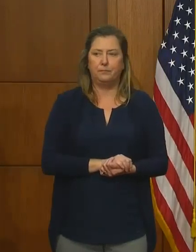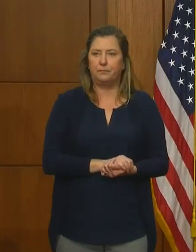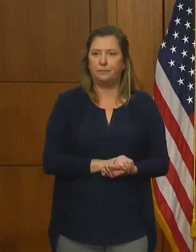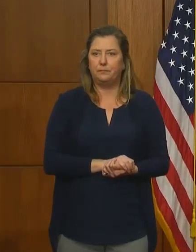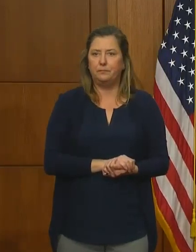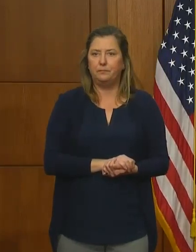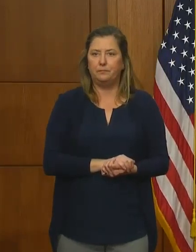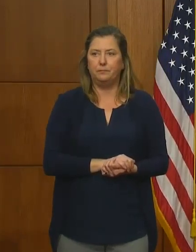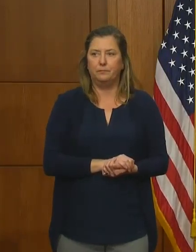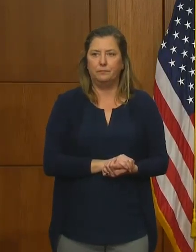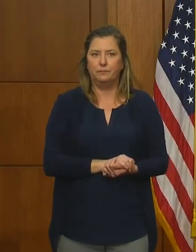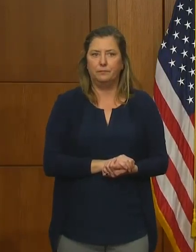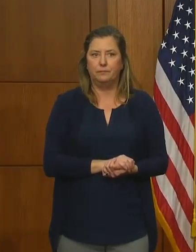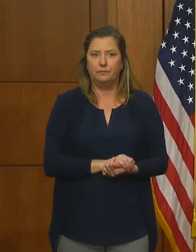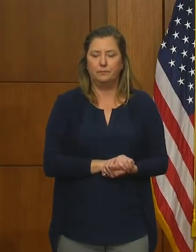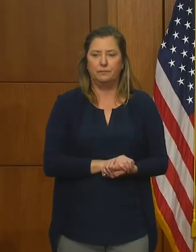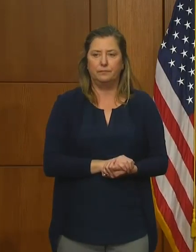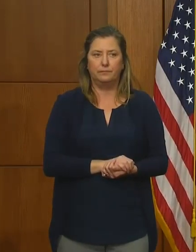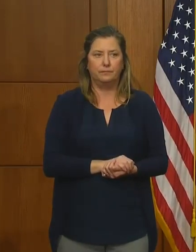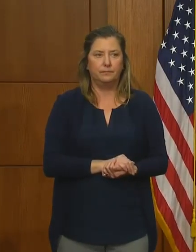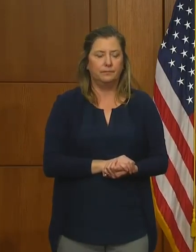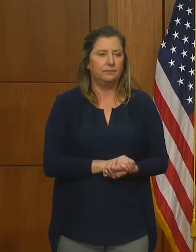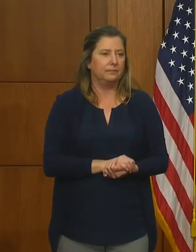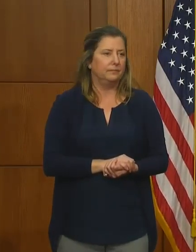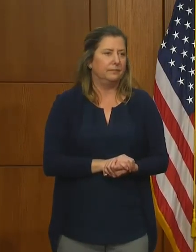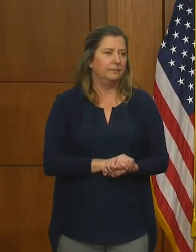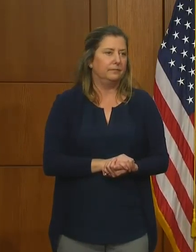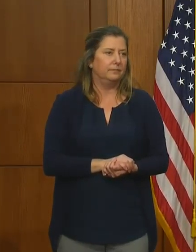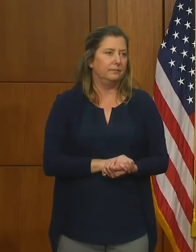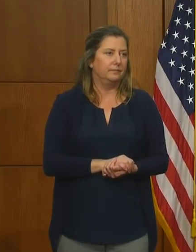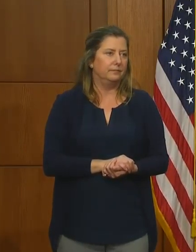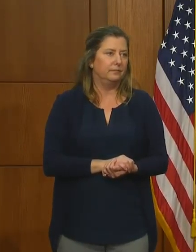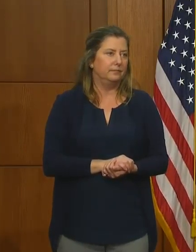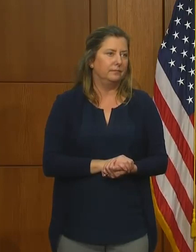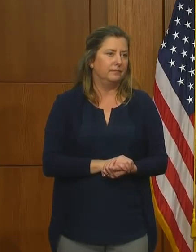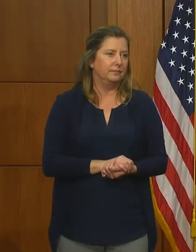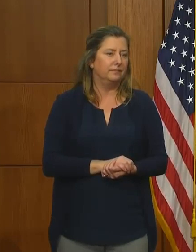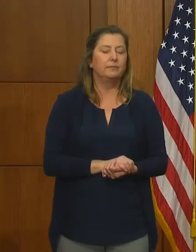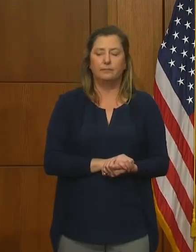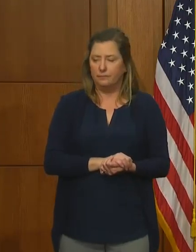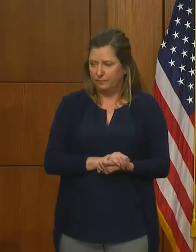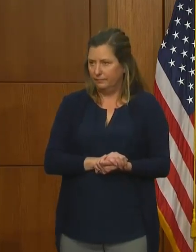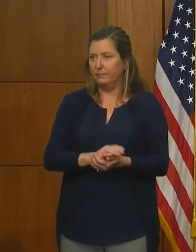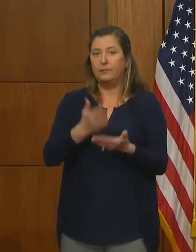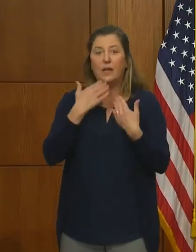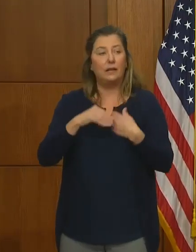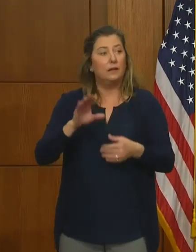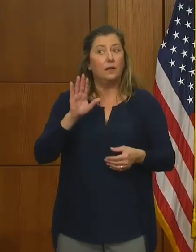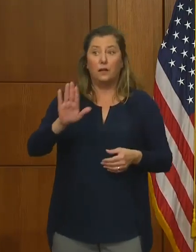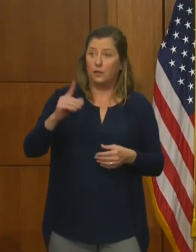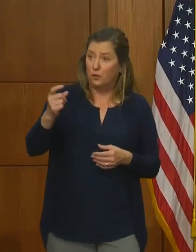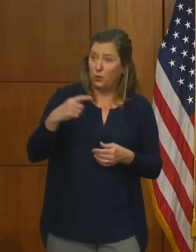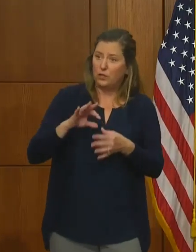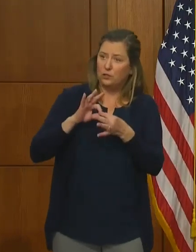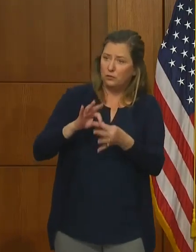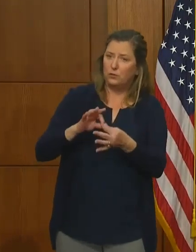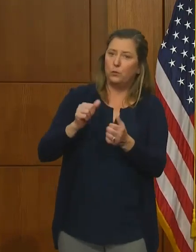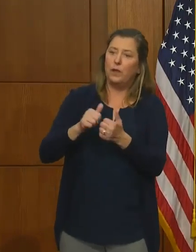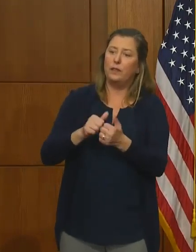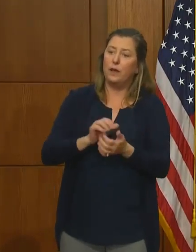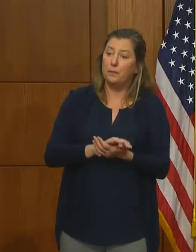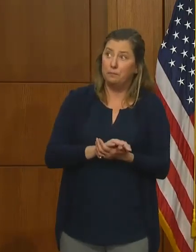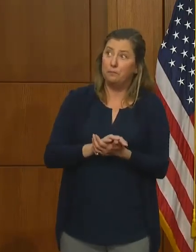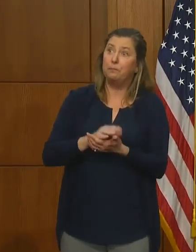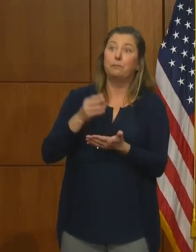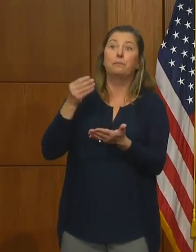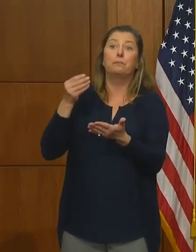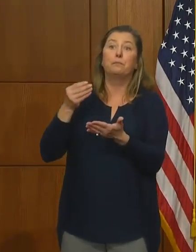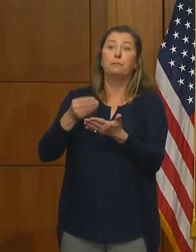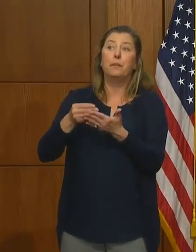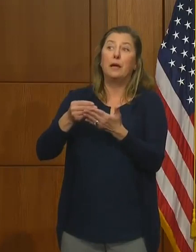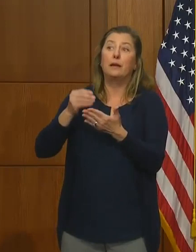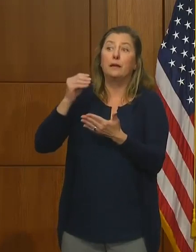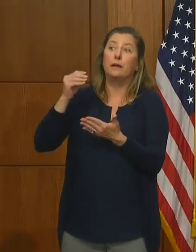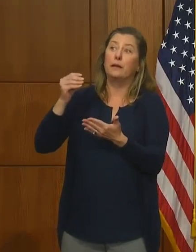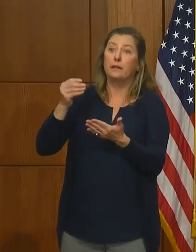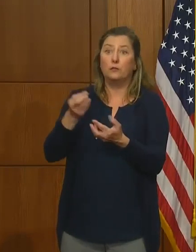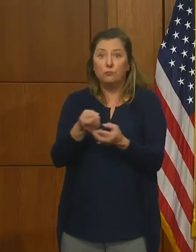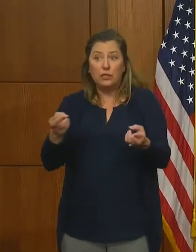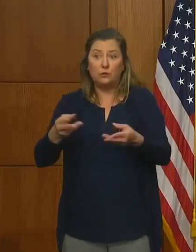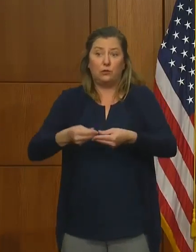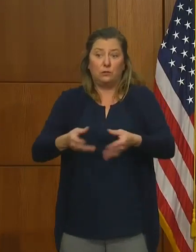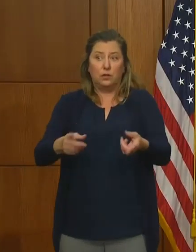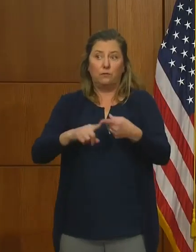YOU. I YES THE QUESTION HAS TO